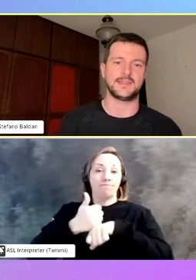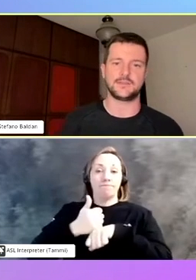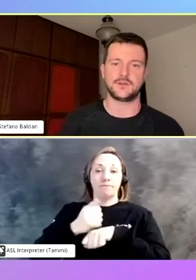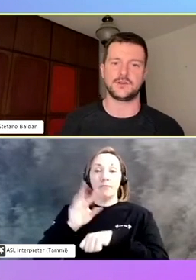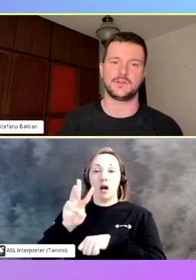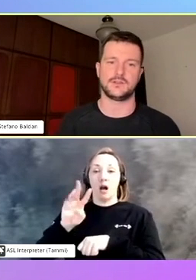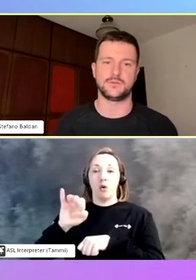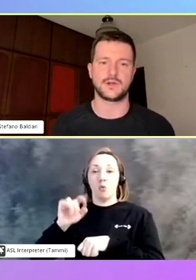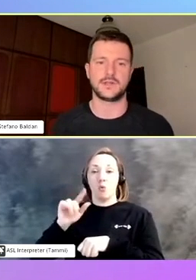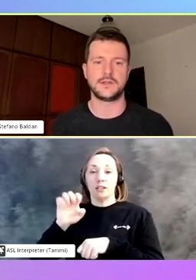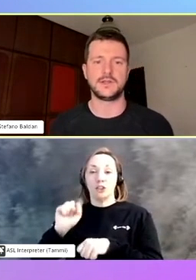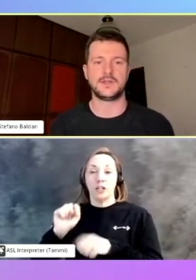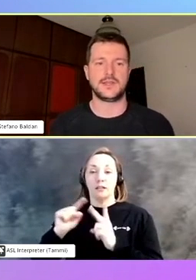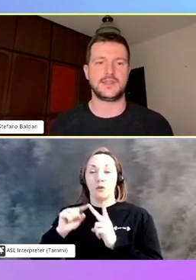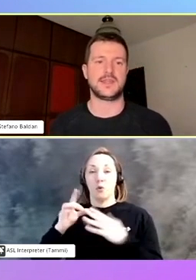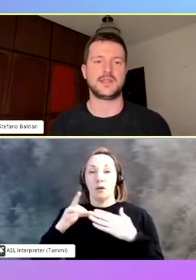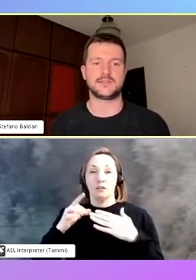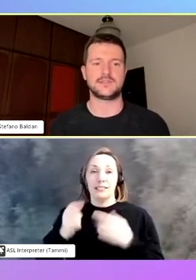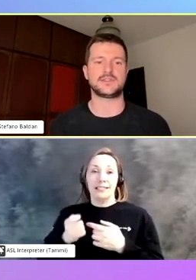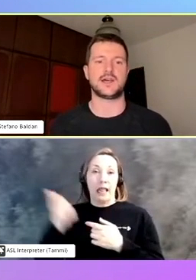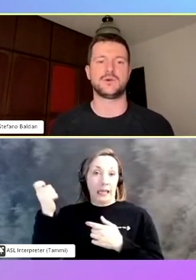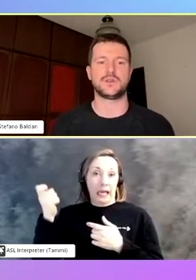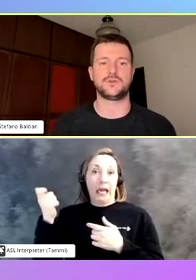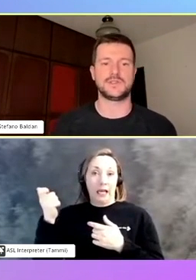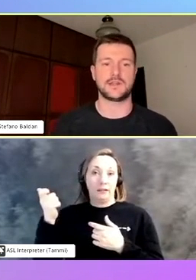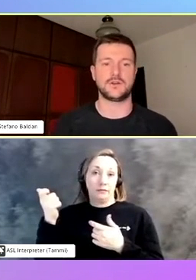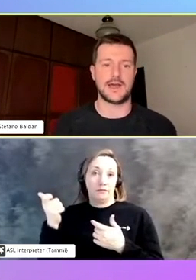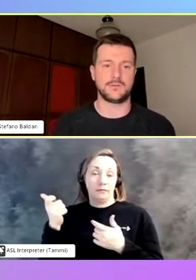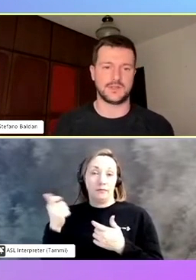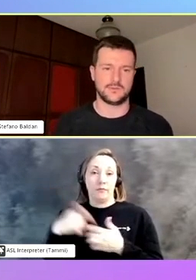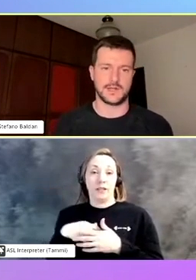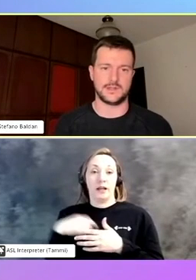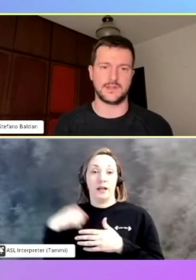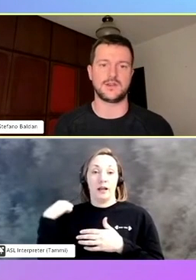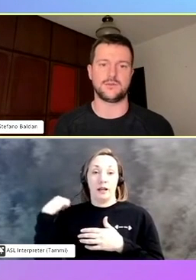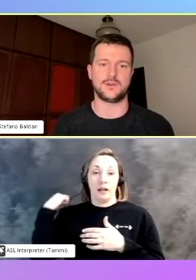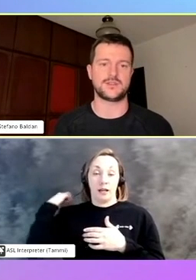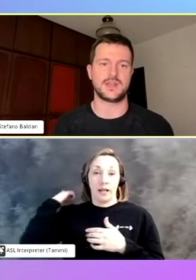and we believe we will improve.